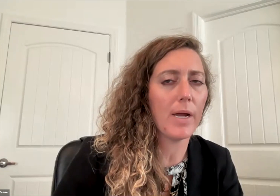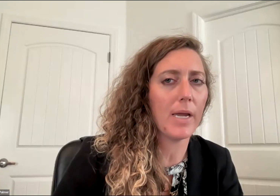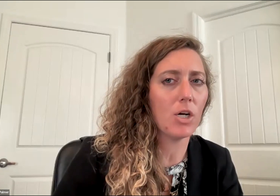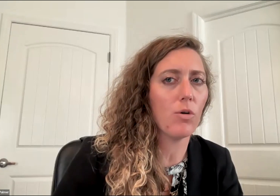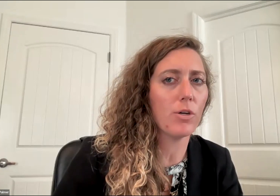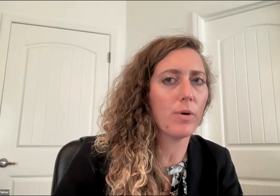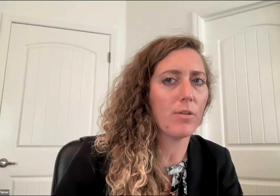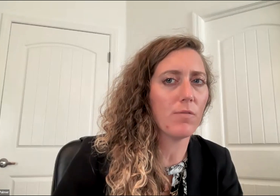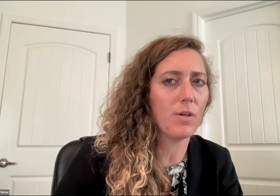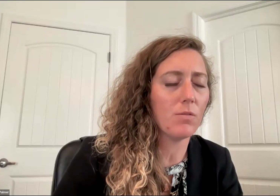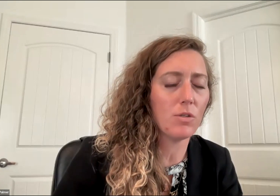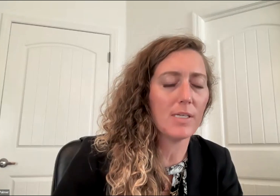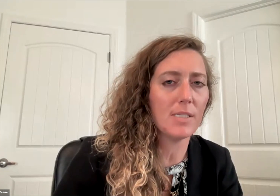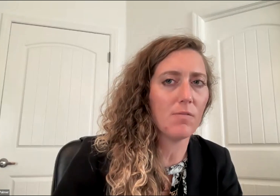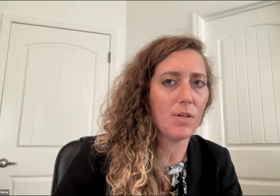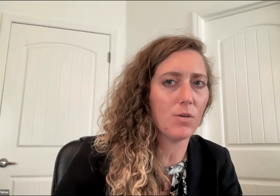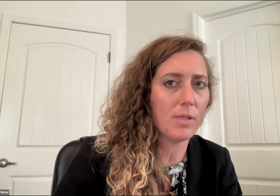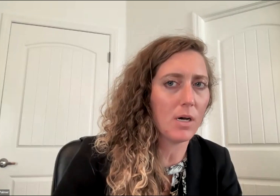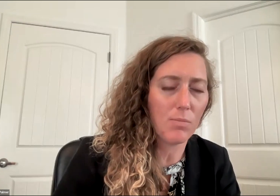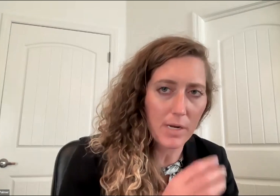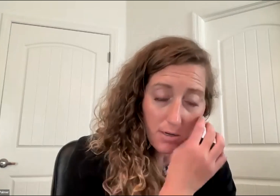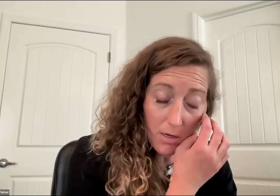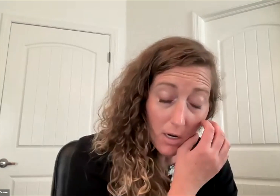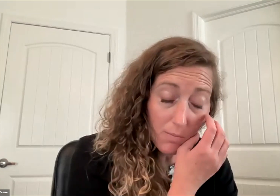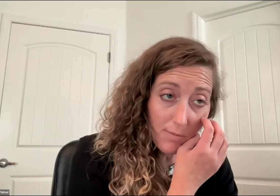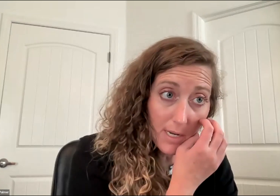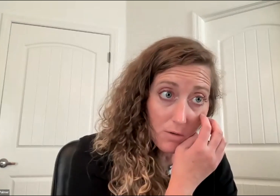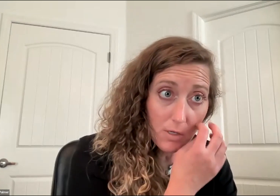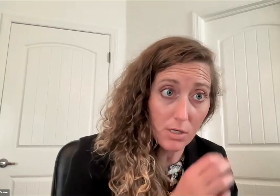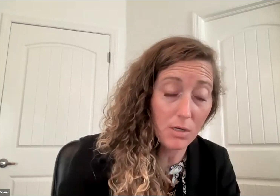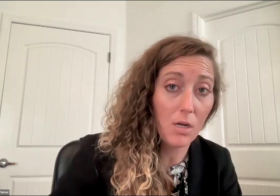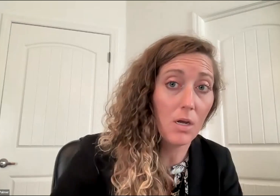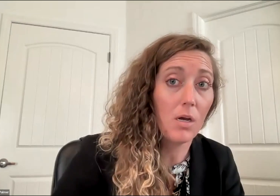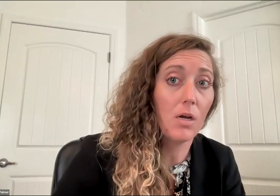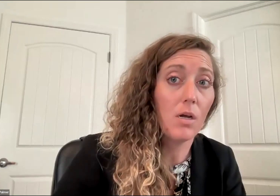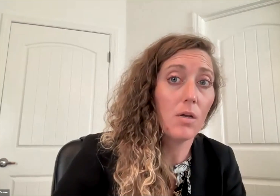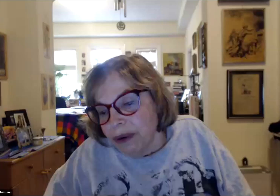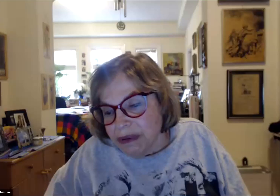If they go up into the right hand corner, where the view do they see view in the upright upper right hand corner.